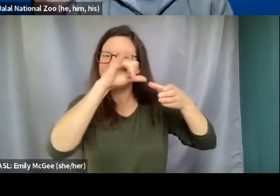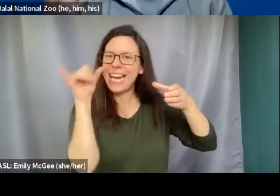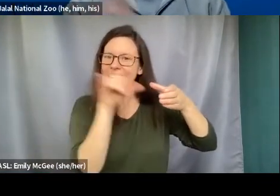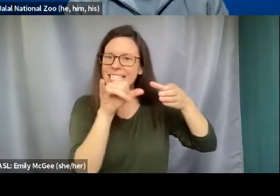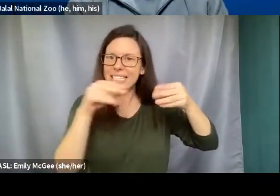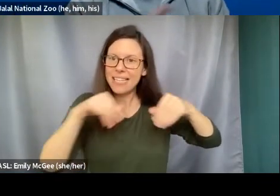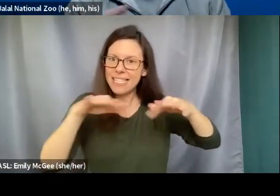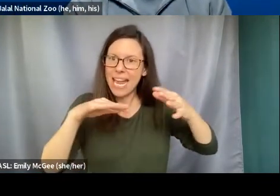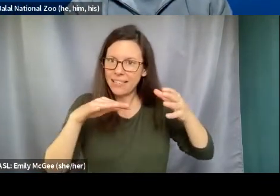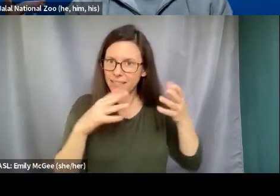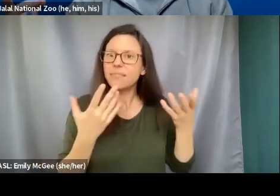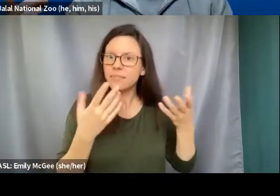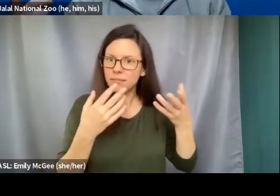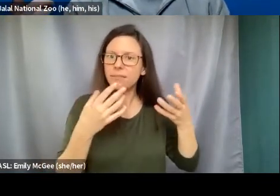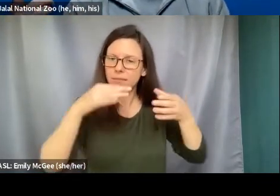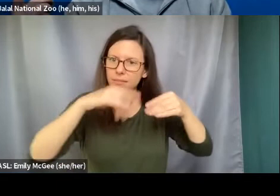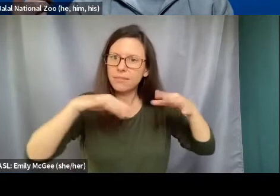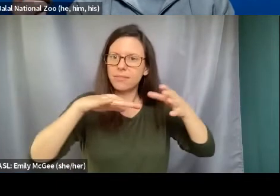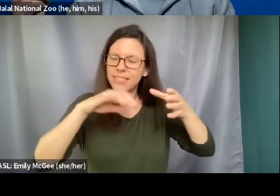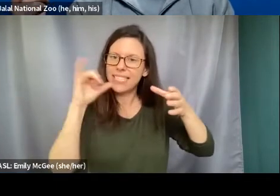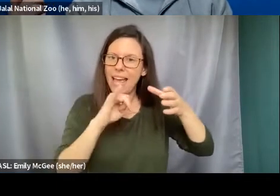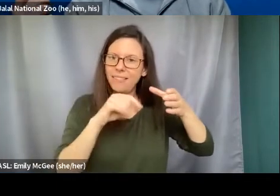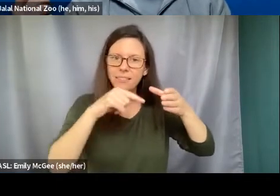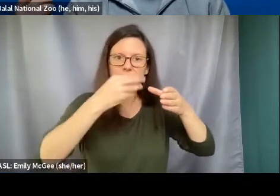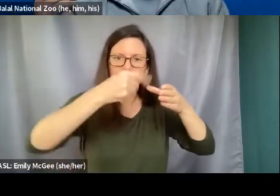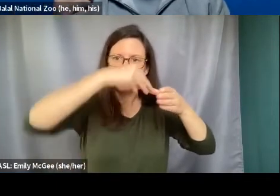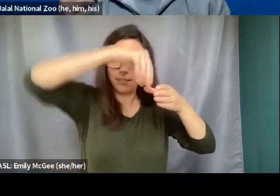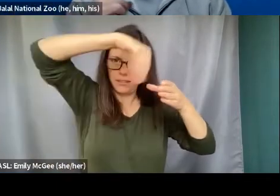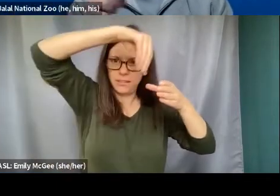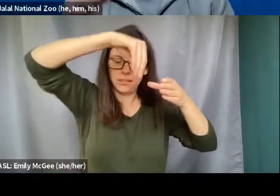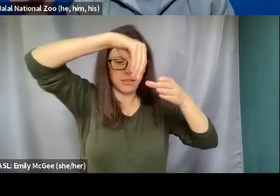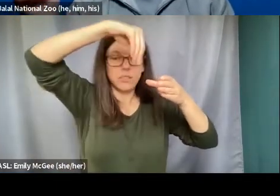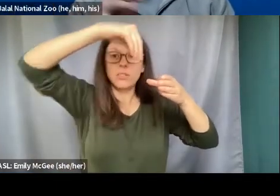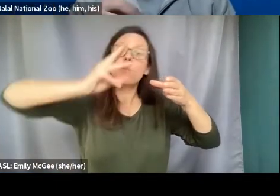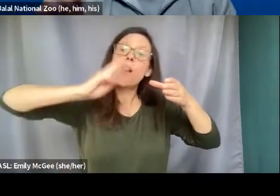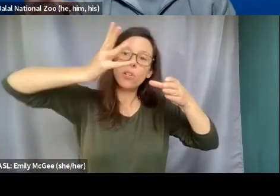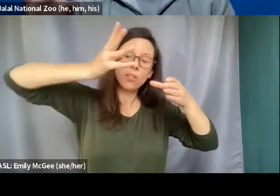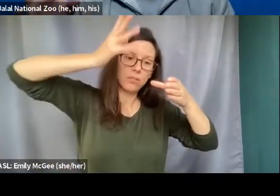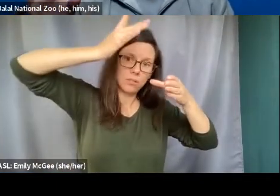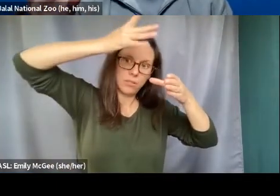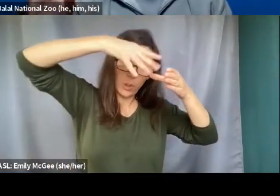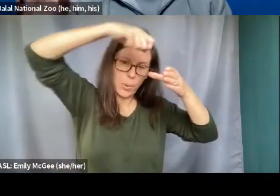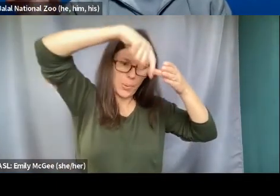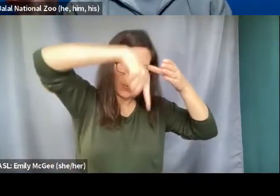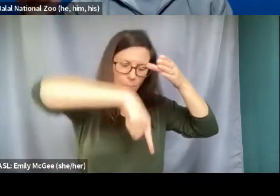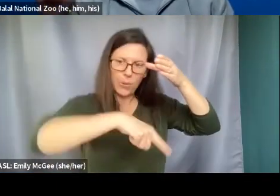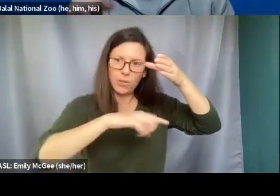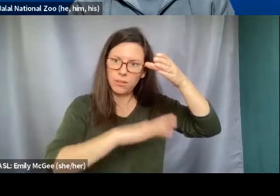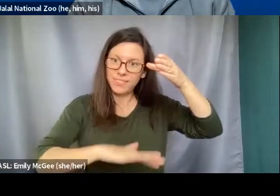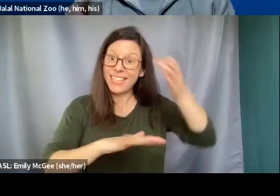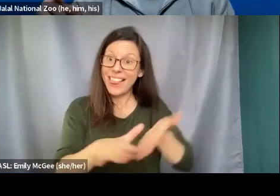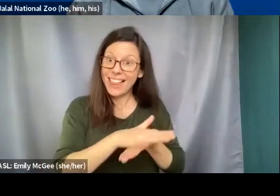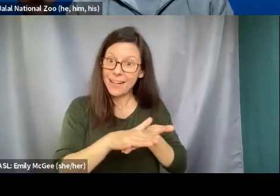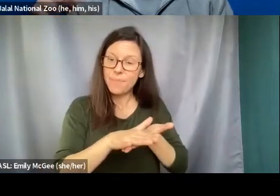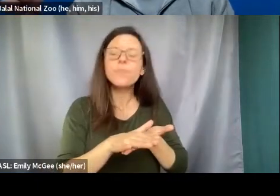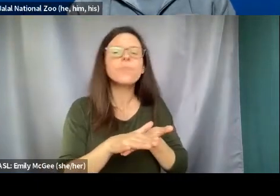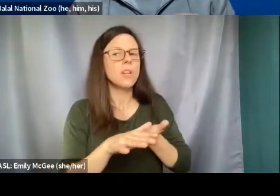is reversing the flow to the uh, reversing the flow of the water uh opening up, you know, closing where